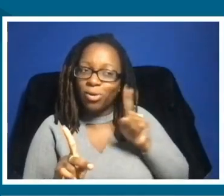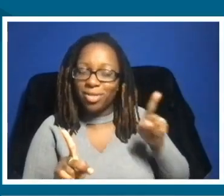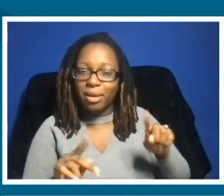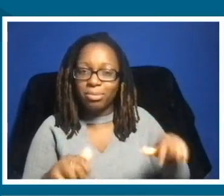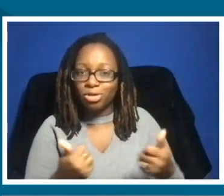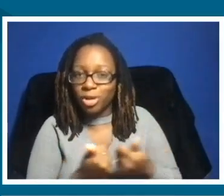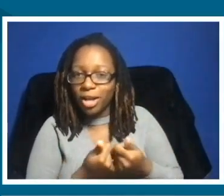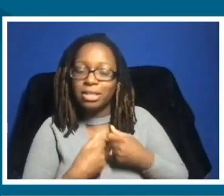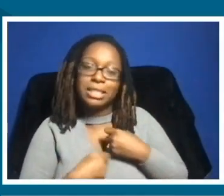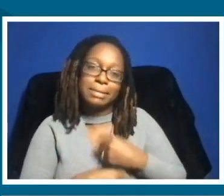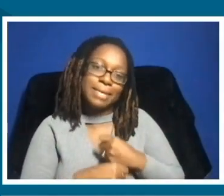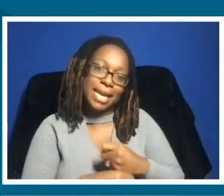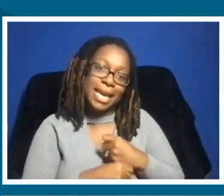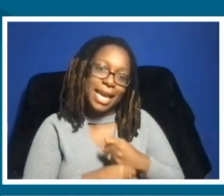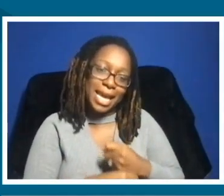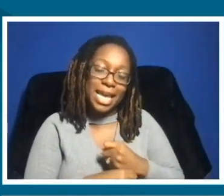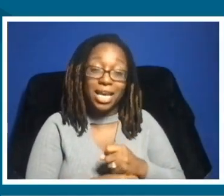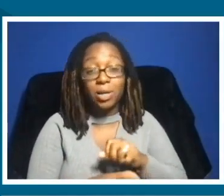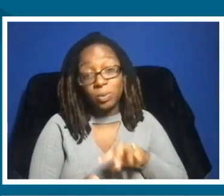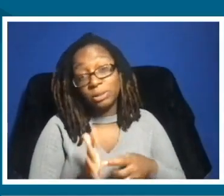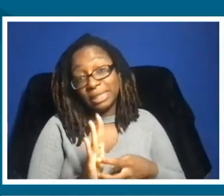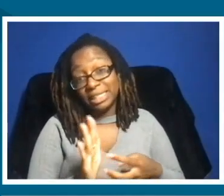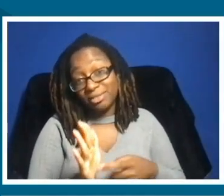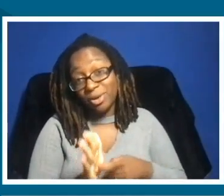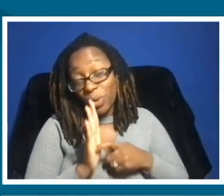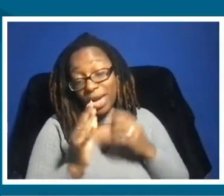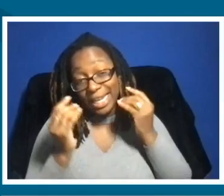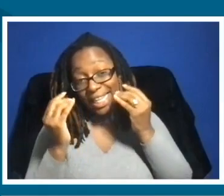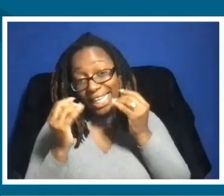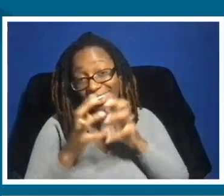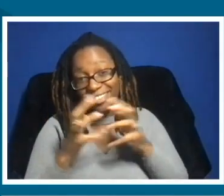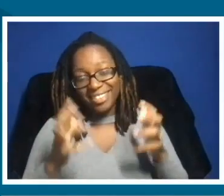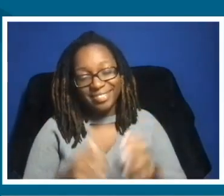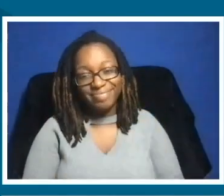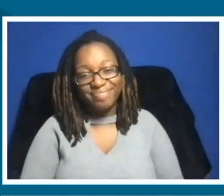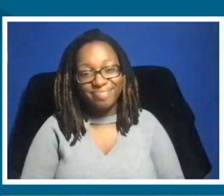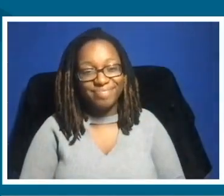mix required a lot of thinking you can go to the next slide